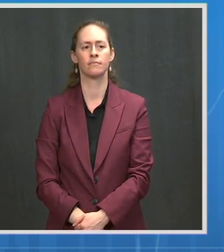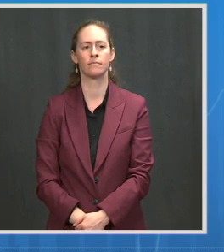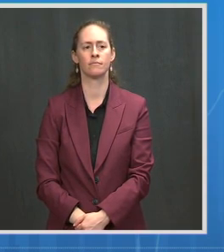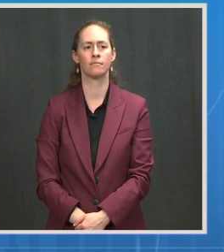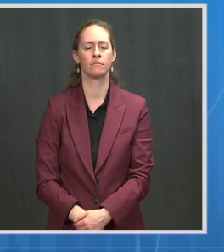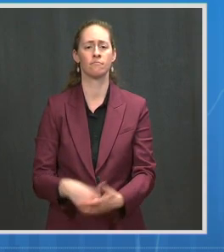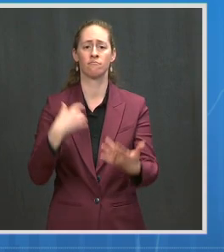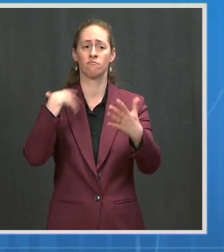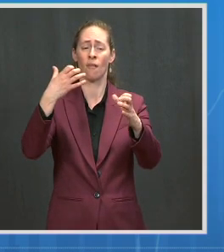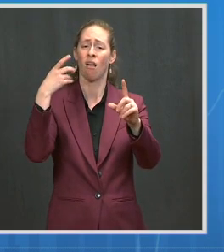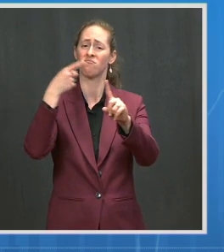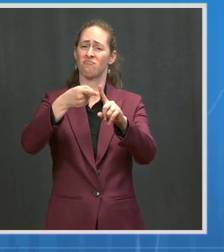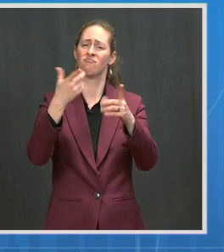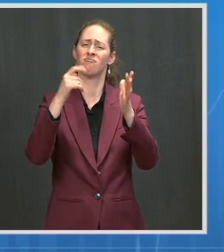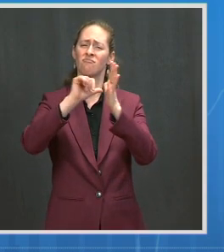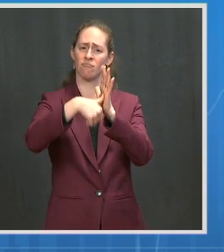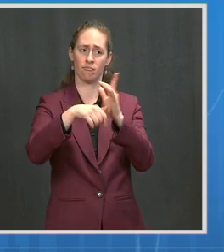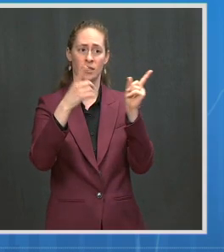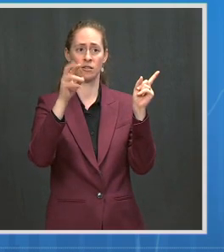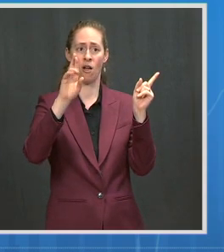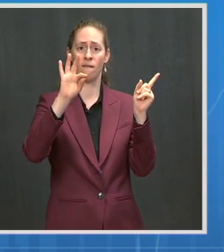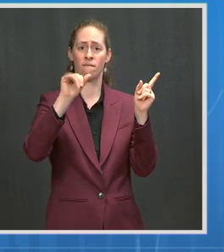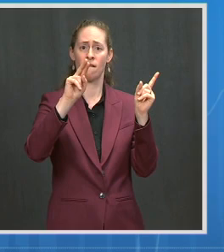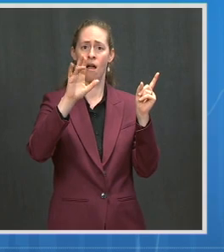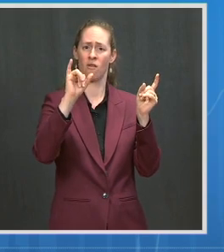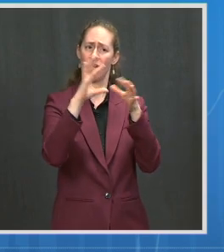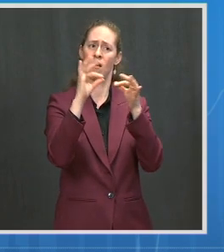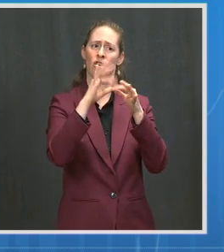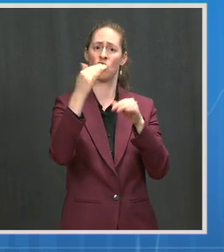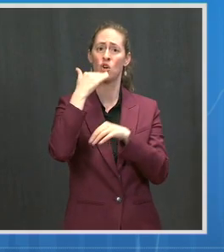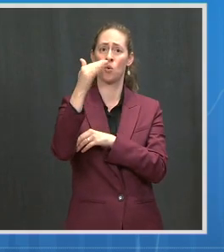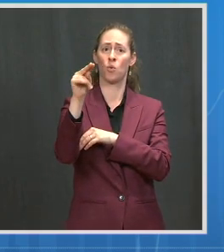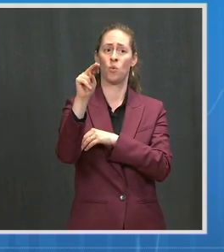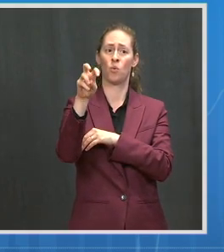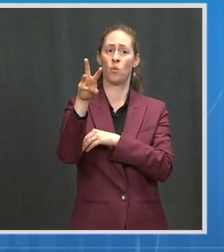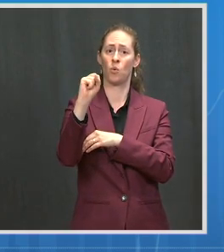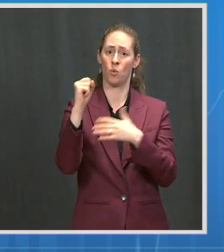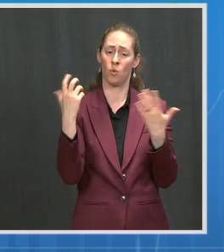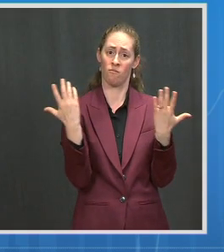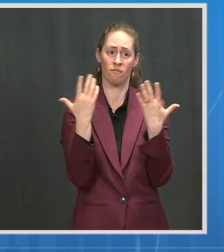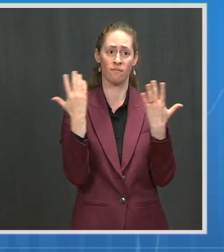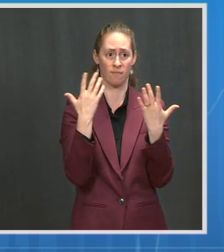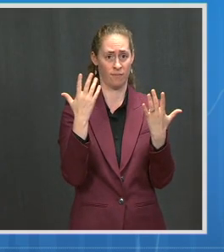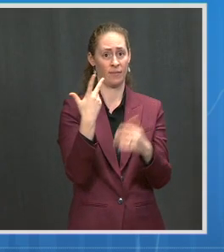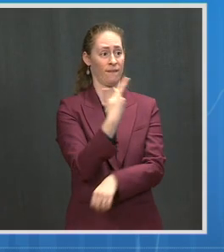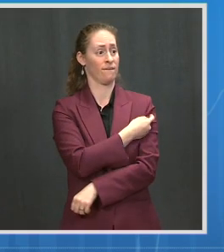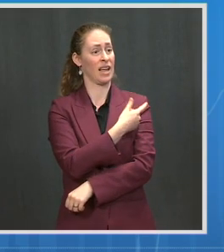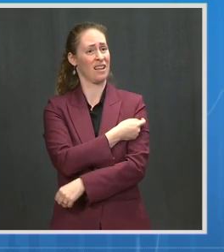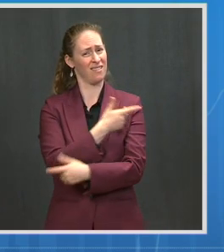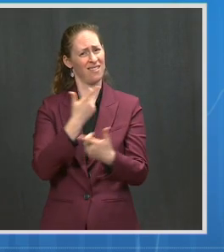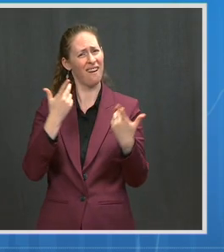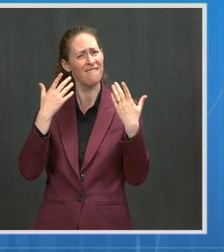that the vaccines that we have available to us in the U.S. are effective against the Indian variant.